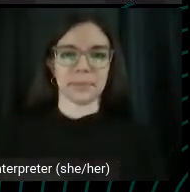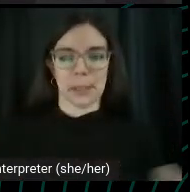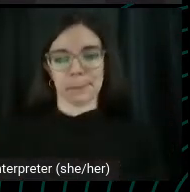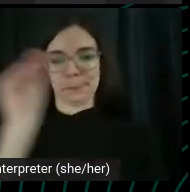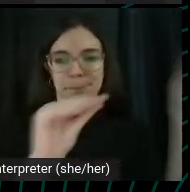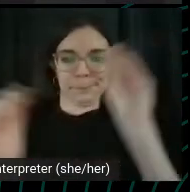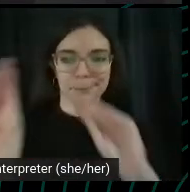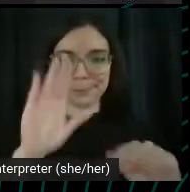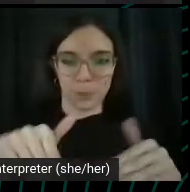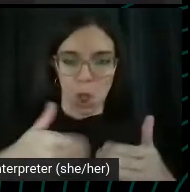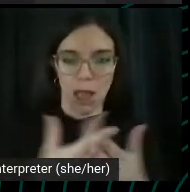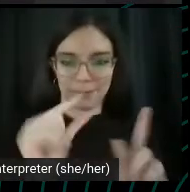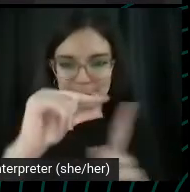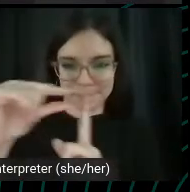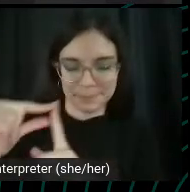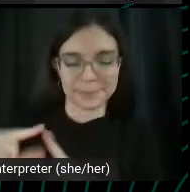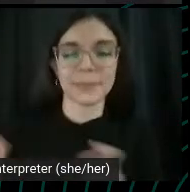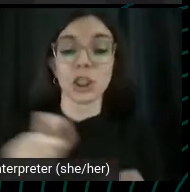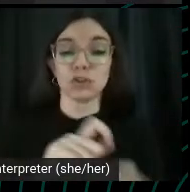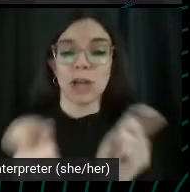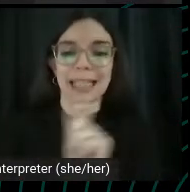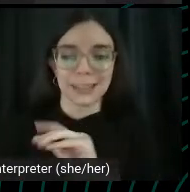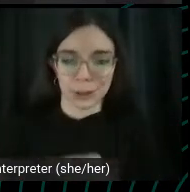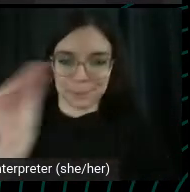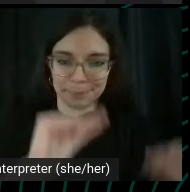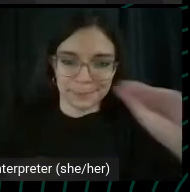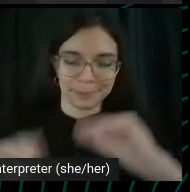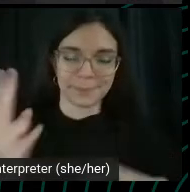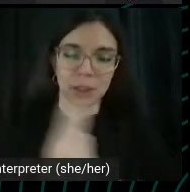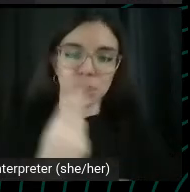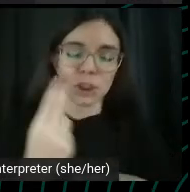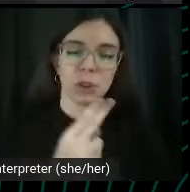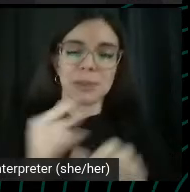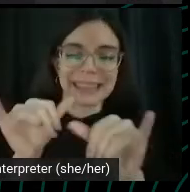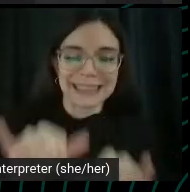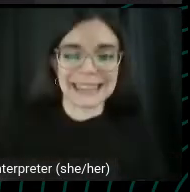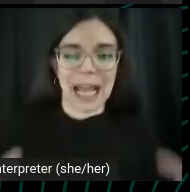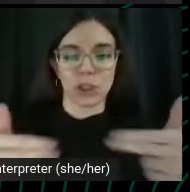Again, the transitions in here were all created using standard slides and pushes from Adobe Premiere Pro.